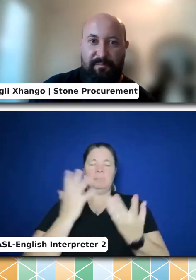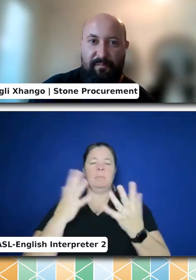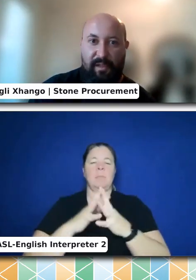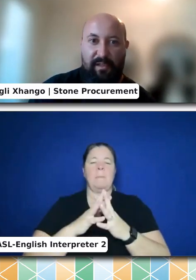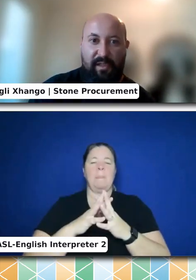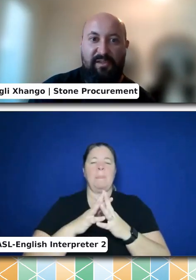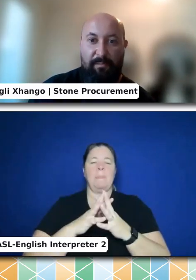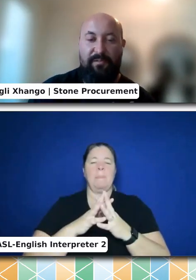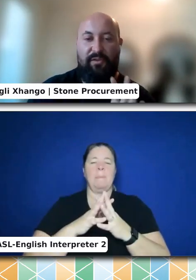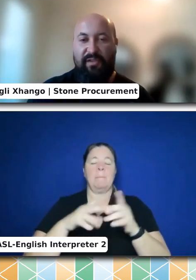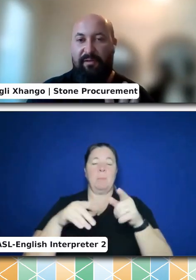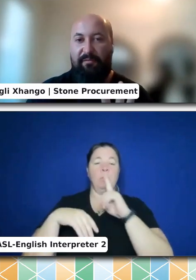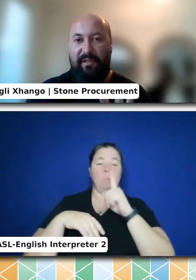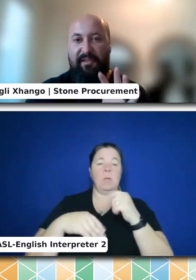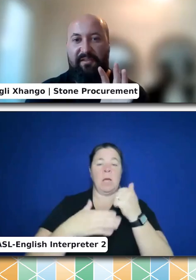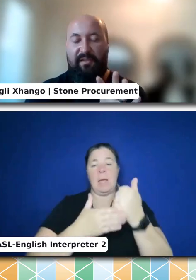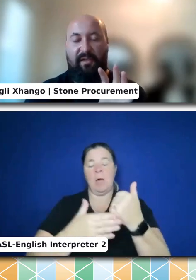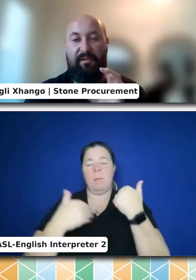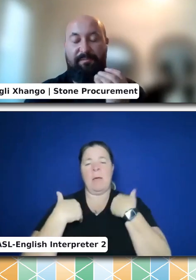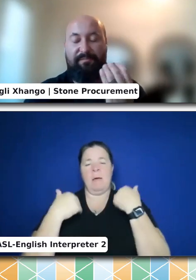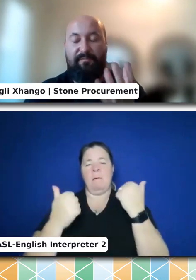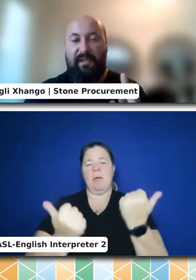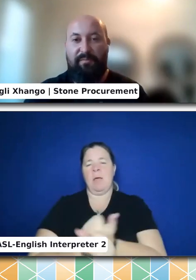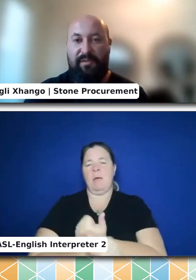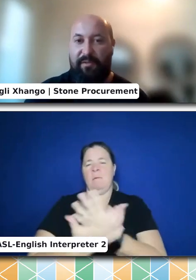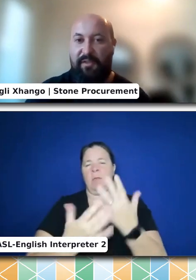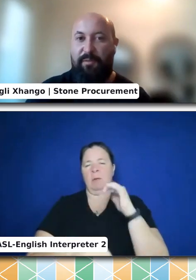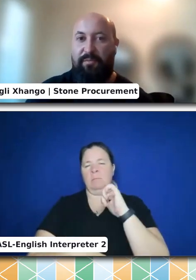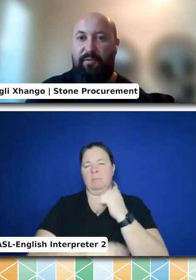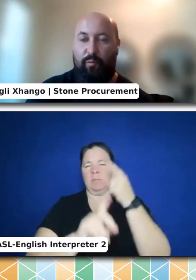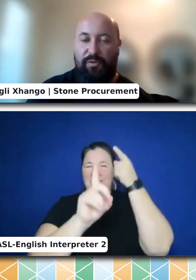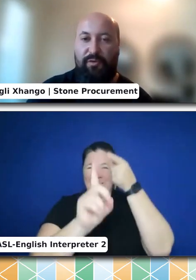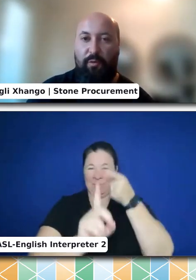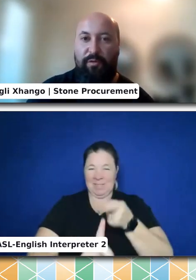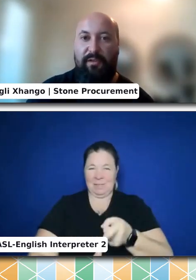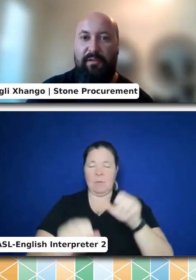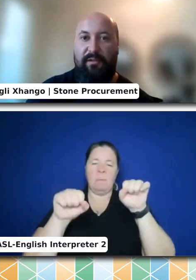It does help to just have everything, um… as specific as possible towards your own.